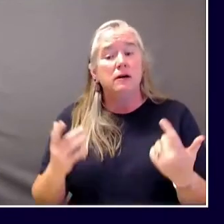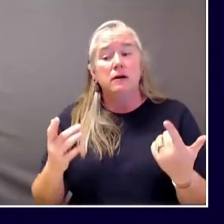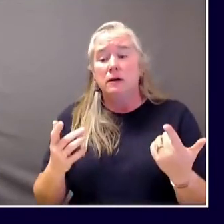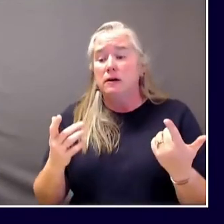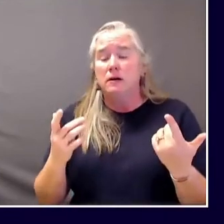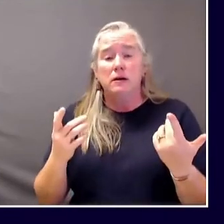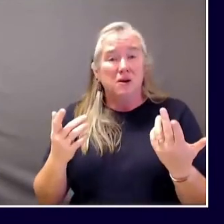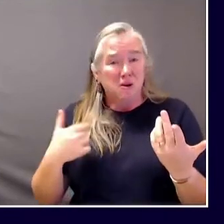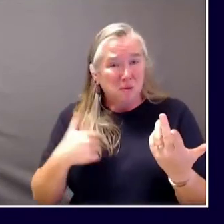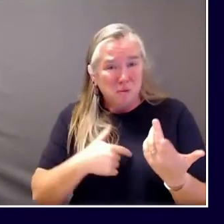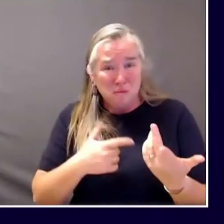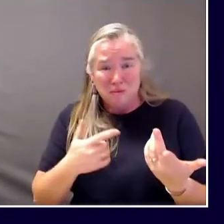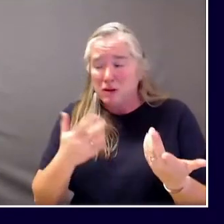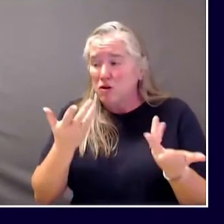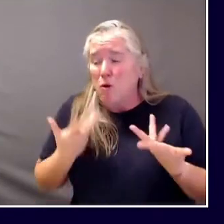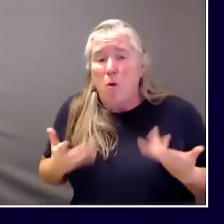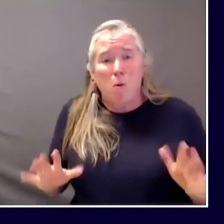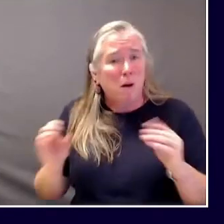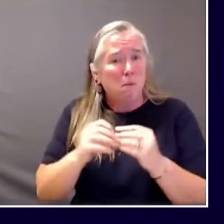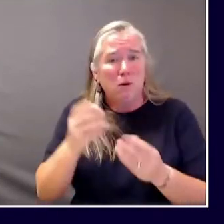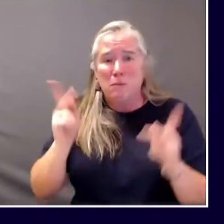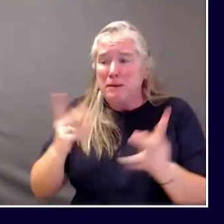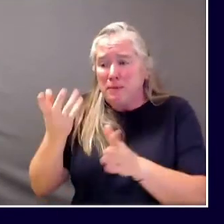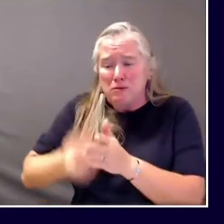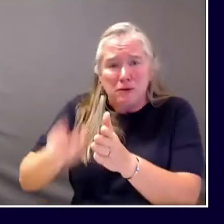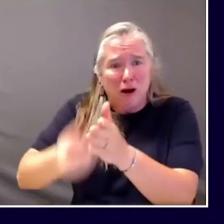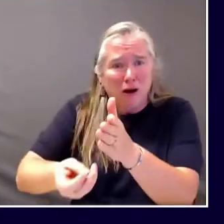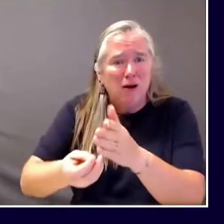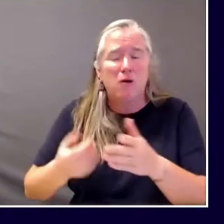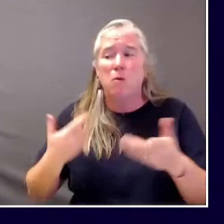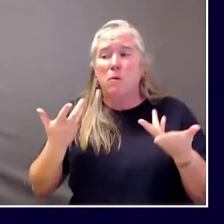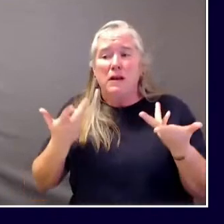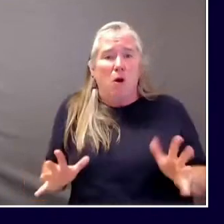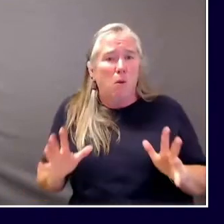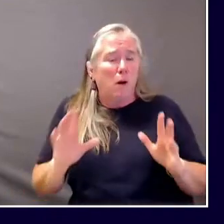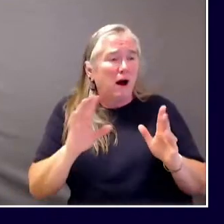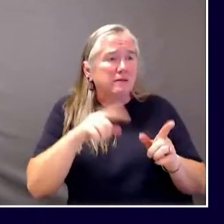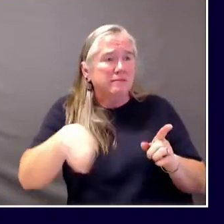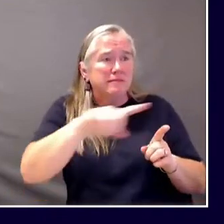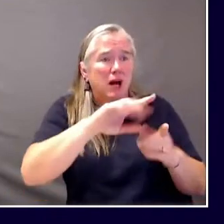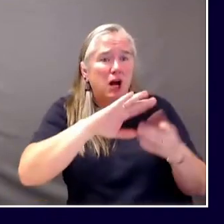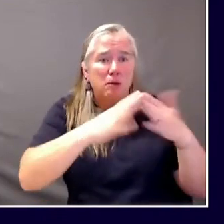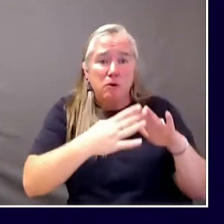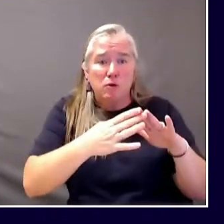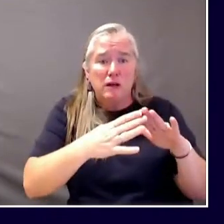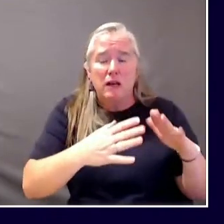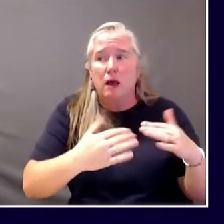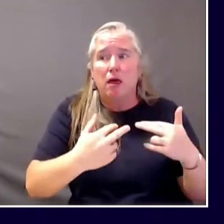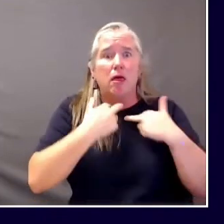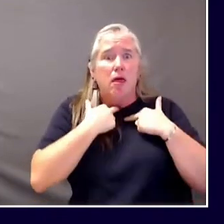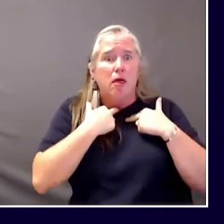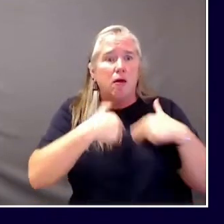lines and cripples more